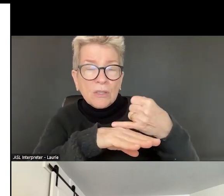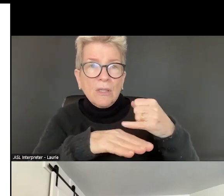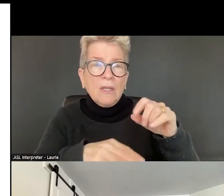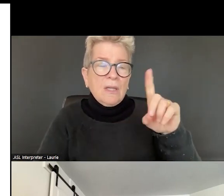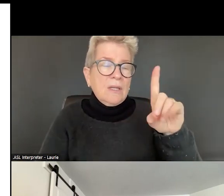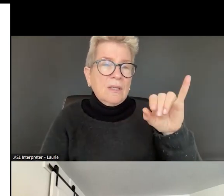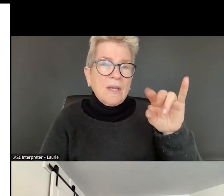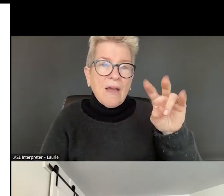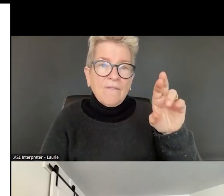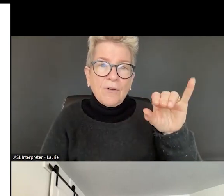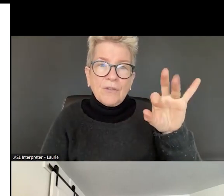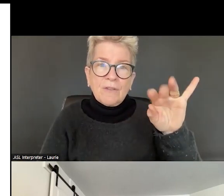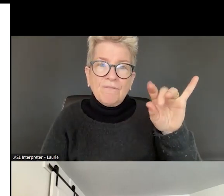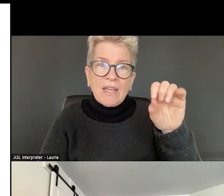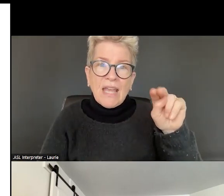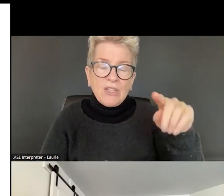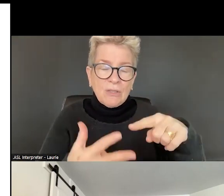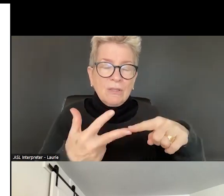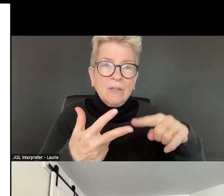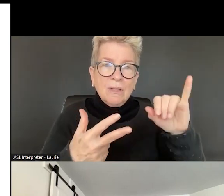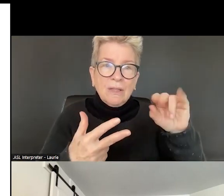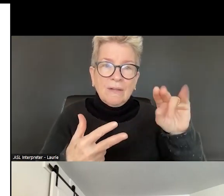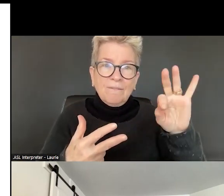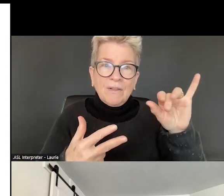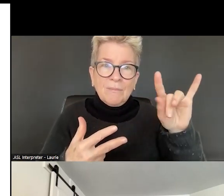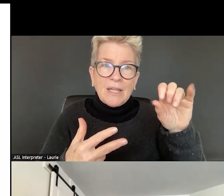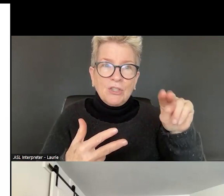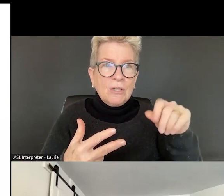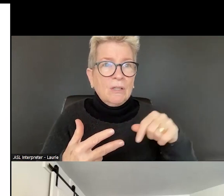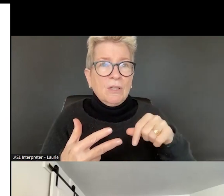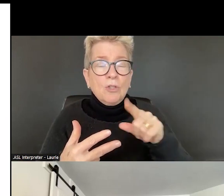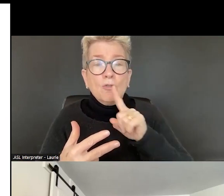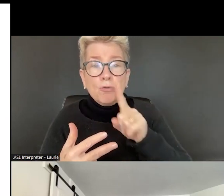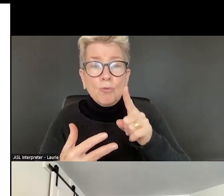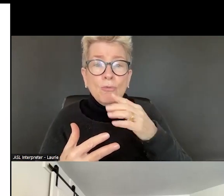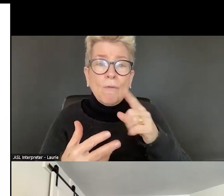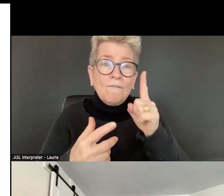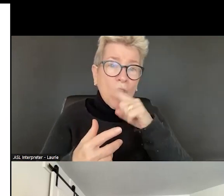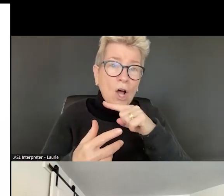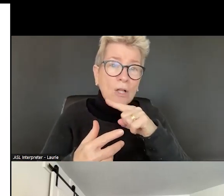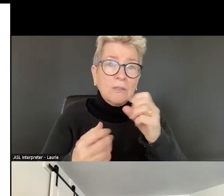inflation, so very basic true/false, multiple choice type questions. And a lot of them just